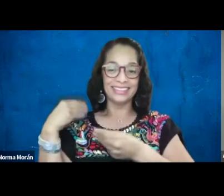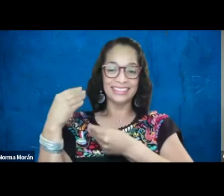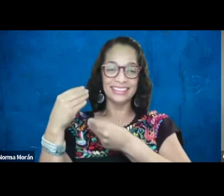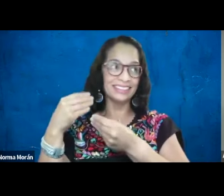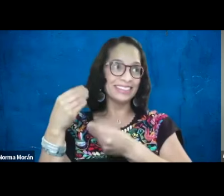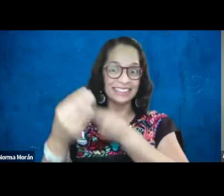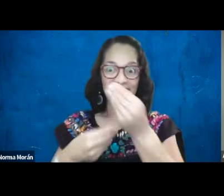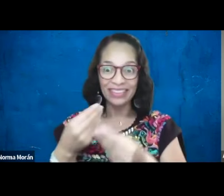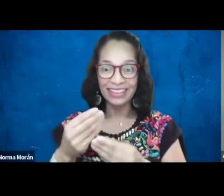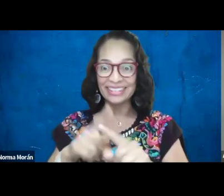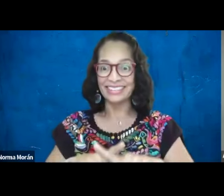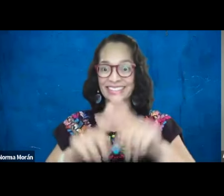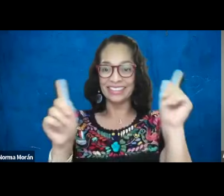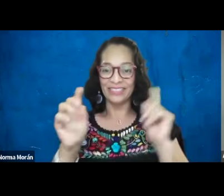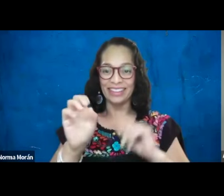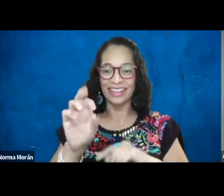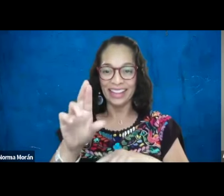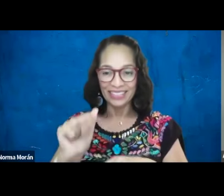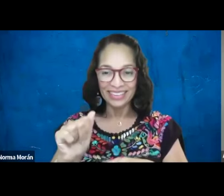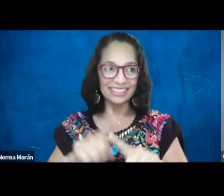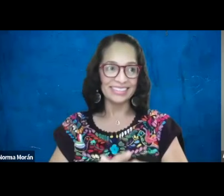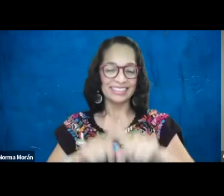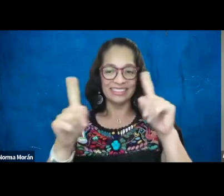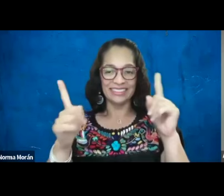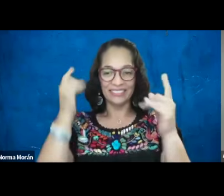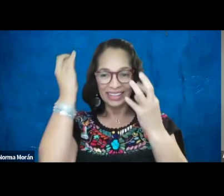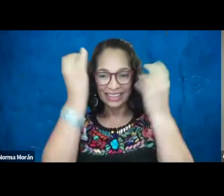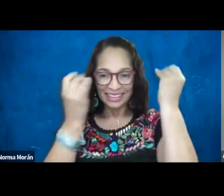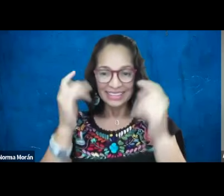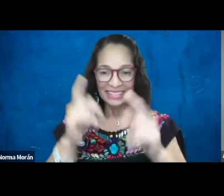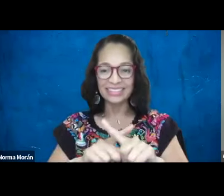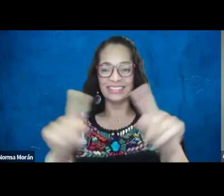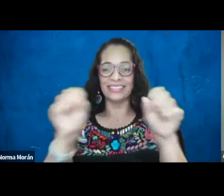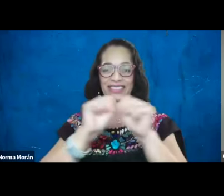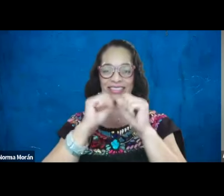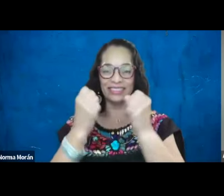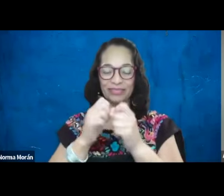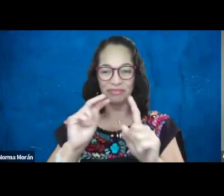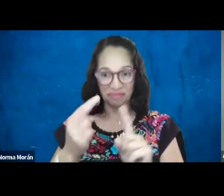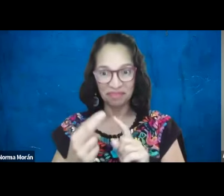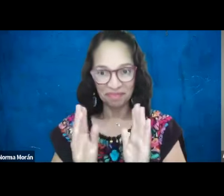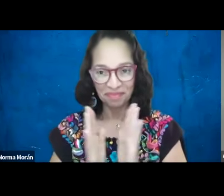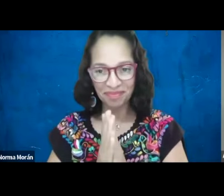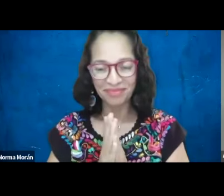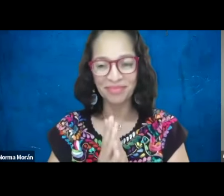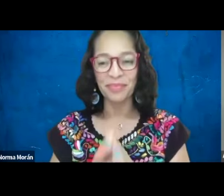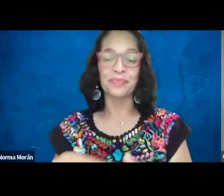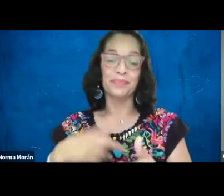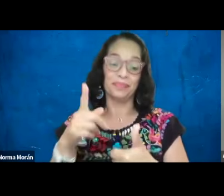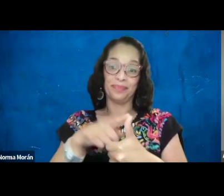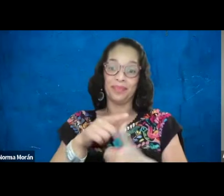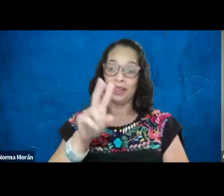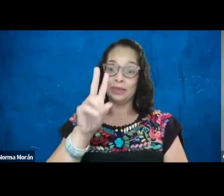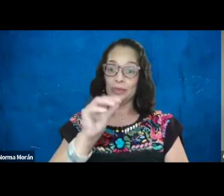there are so many differences between the generations the era the society's perspectives